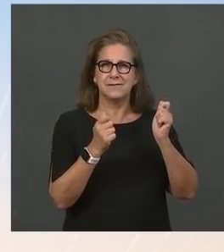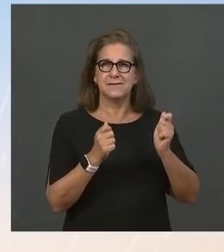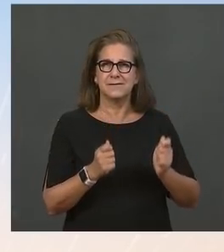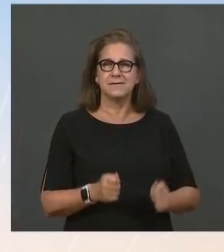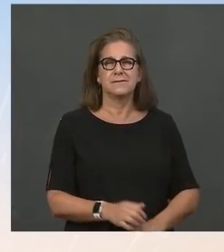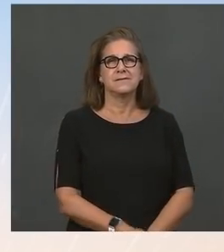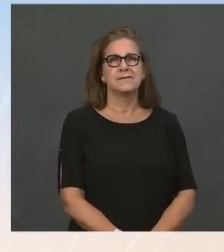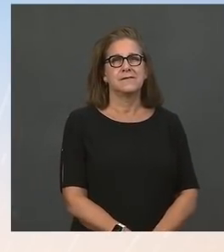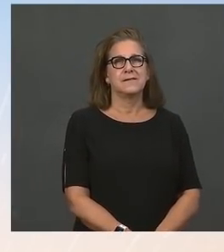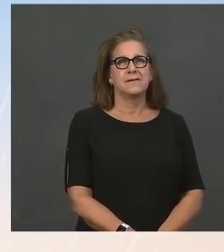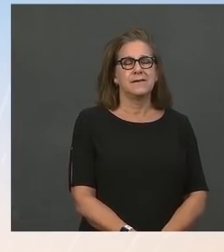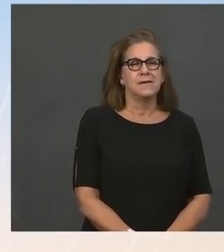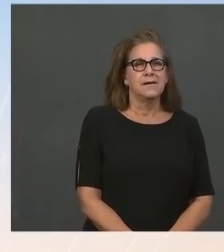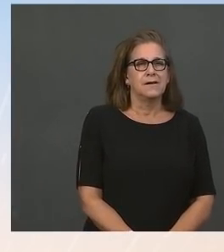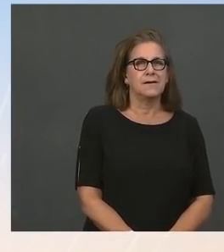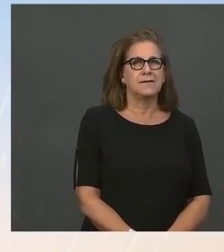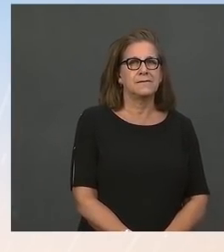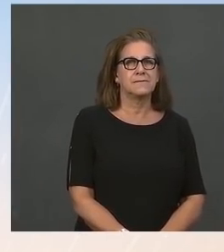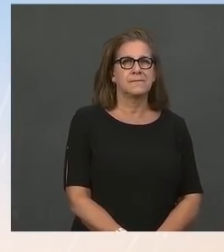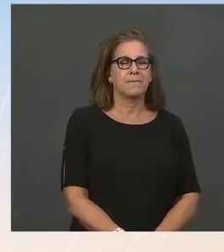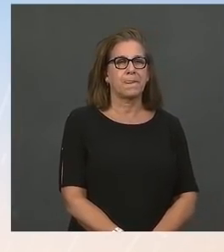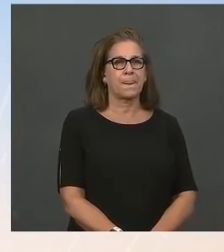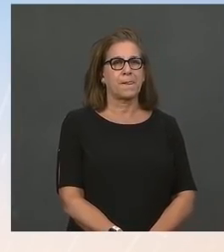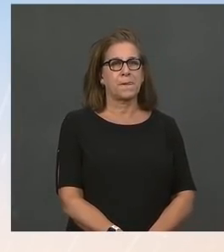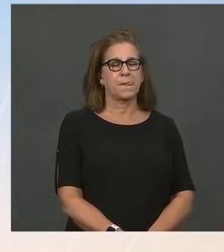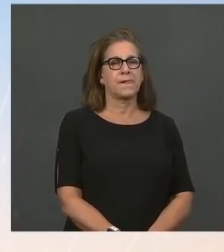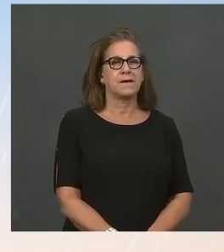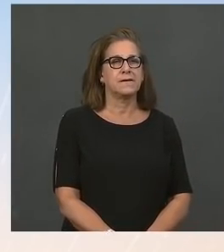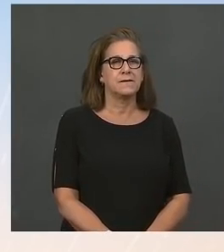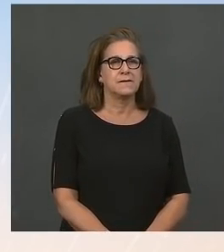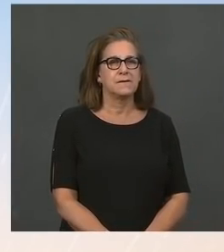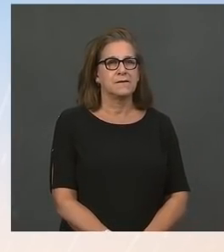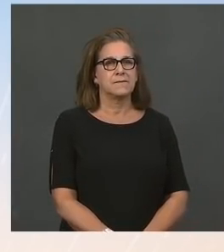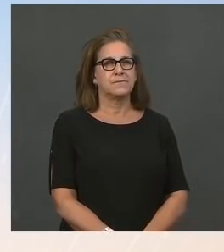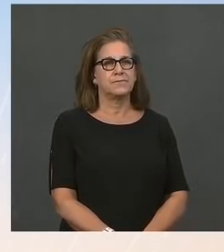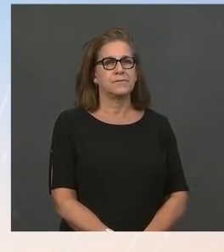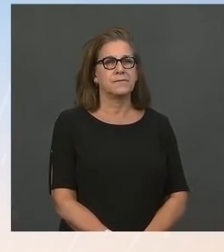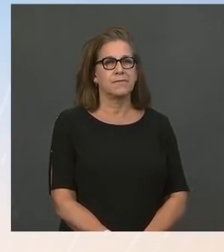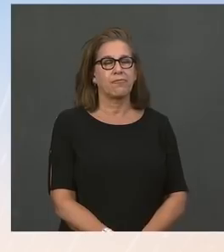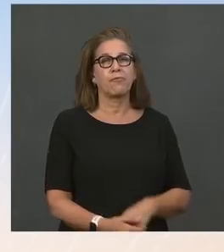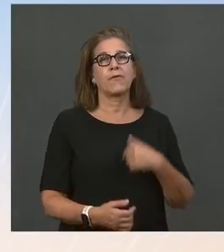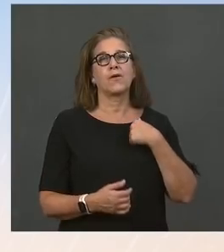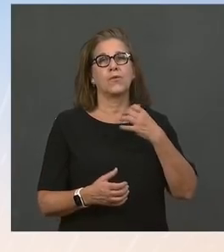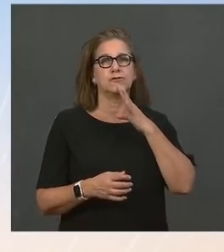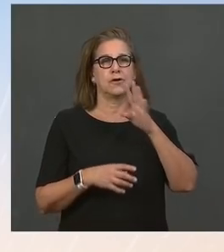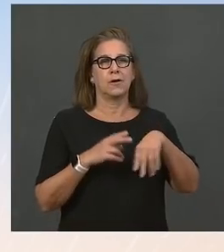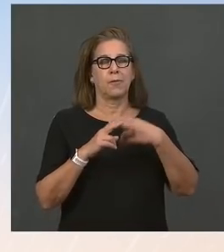Does the White House have any thoughts on the Supreme Court? Yes, they're taking up the Texas -- the Texas abortion law,